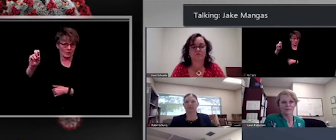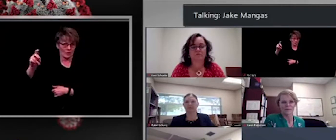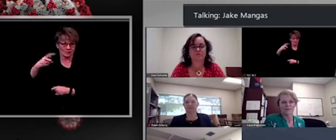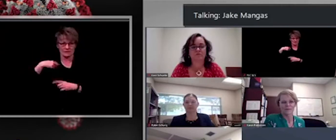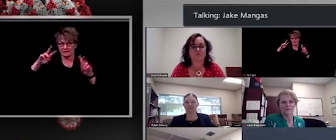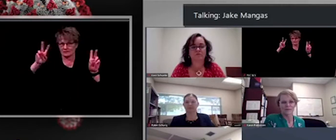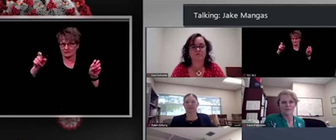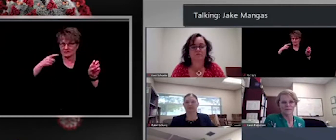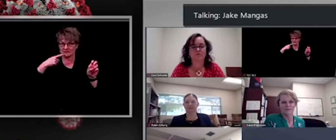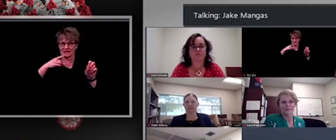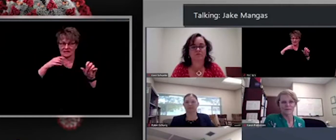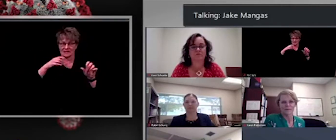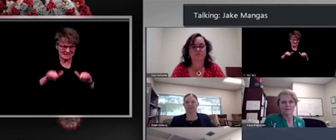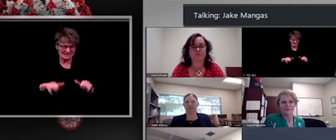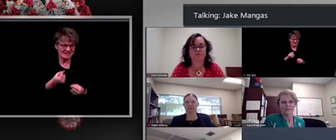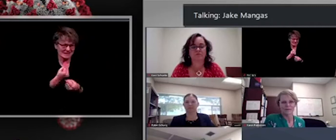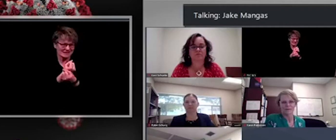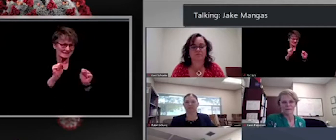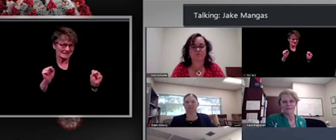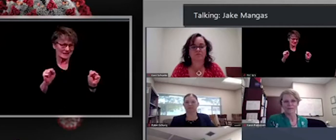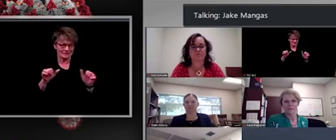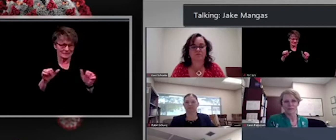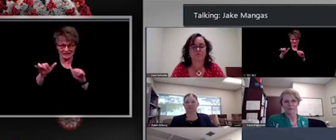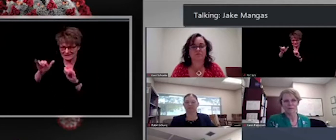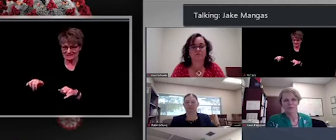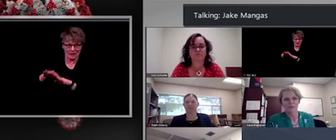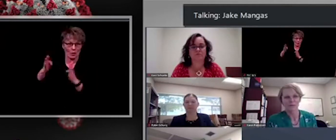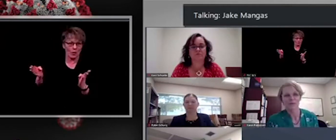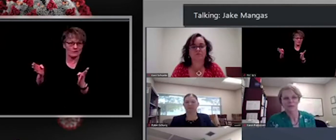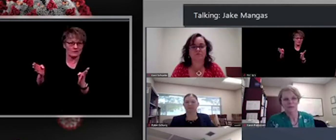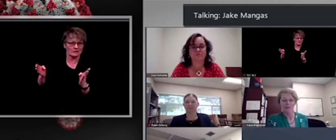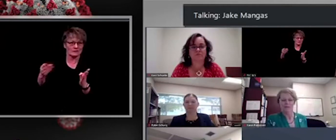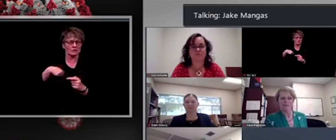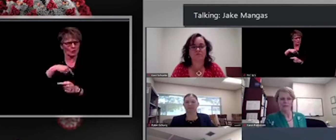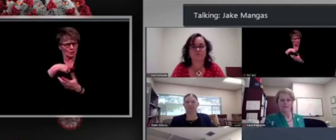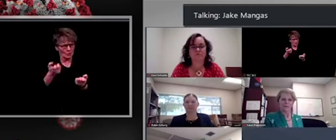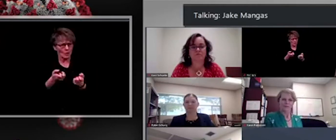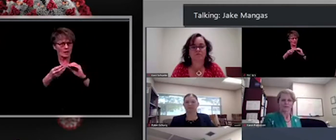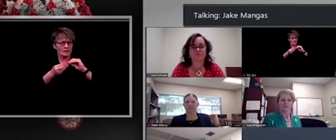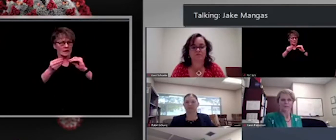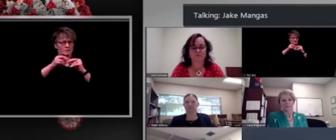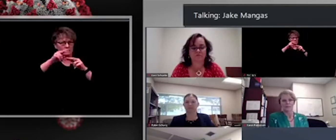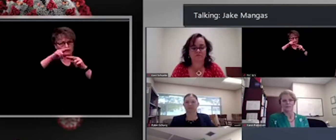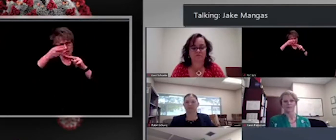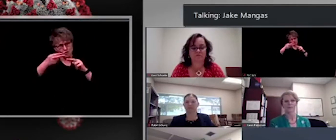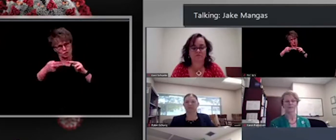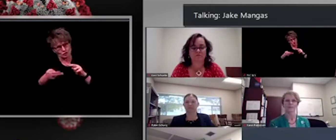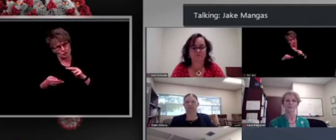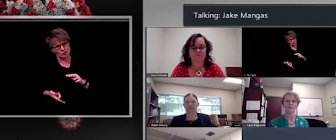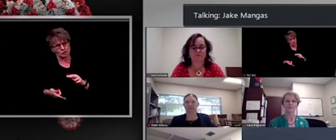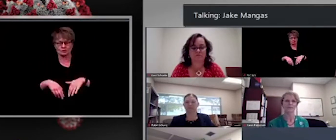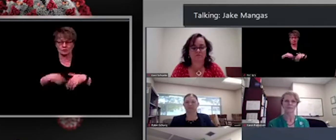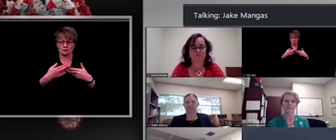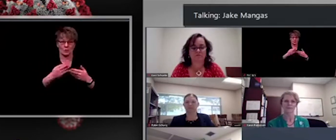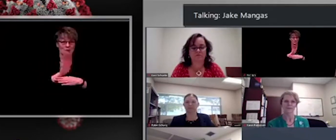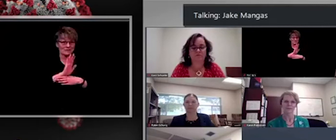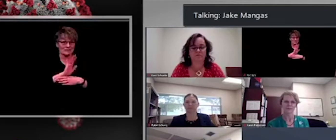to keep the numbers dropping so that we can keep our business community open and thriving